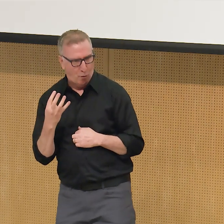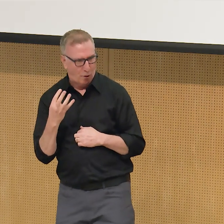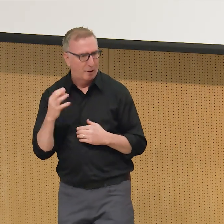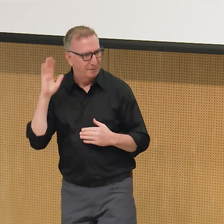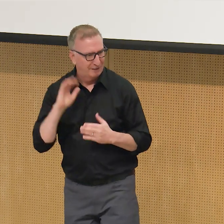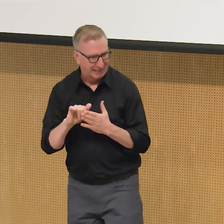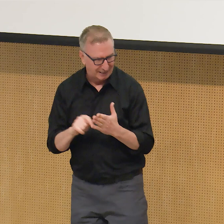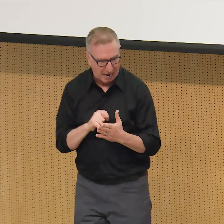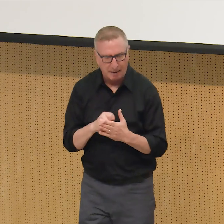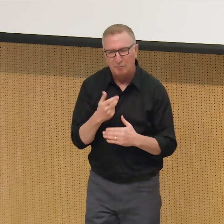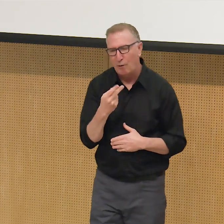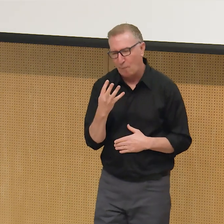Maybe 3 or 4.